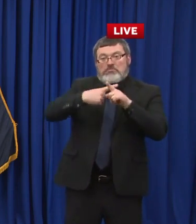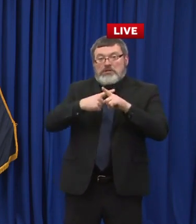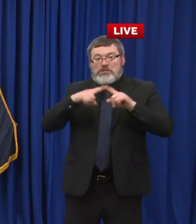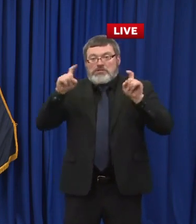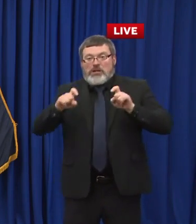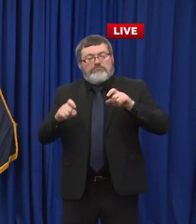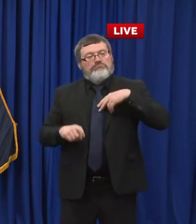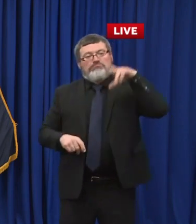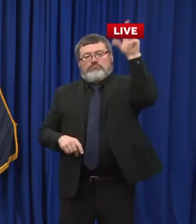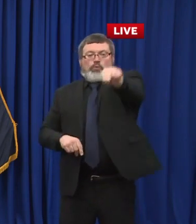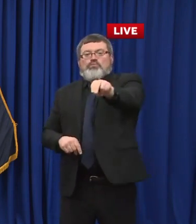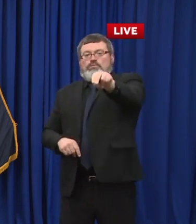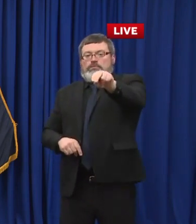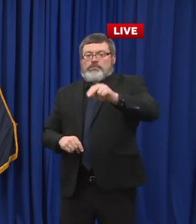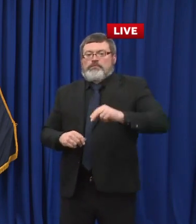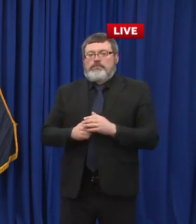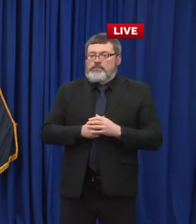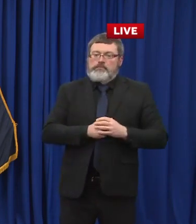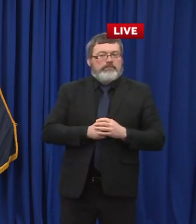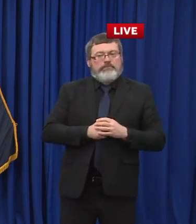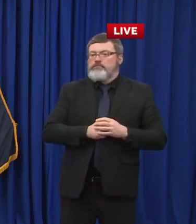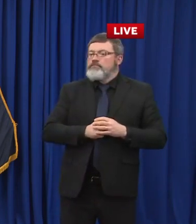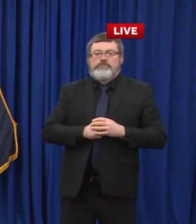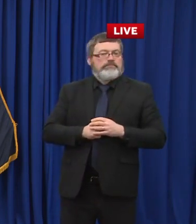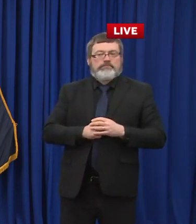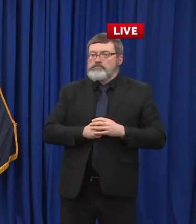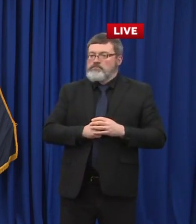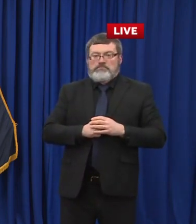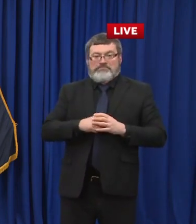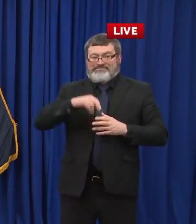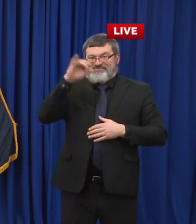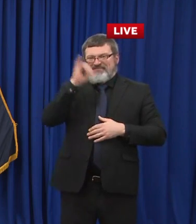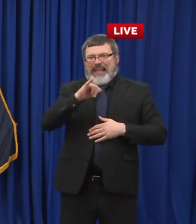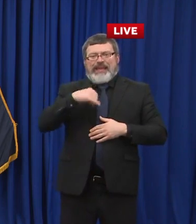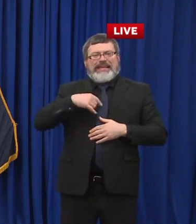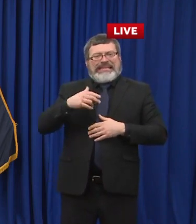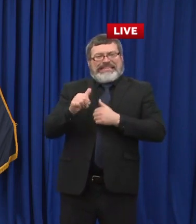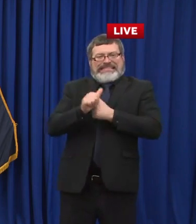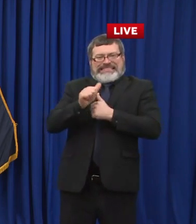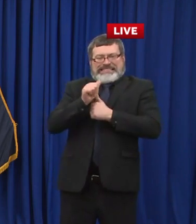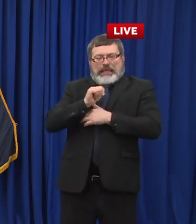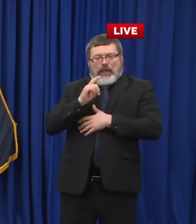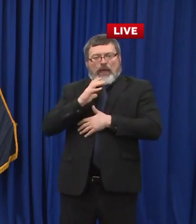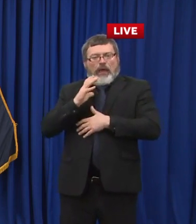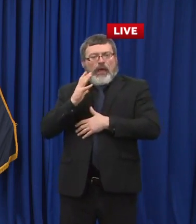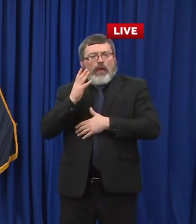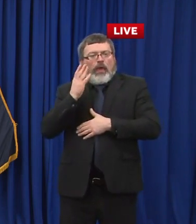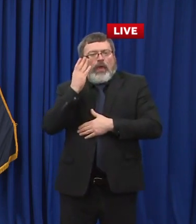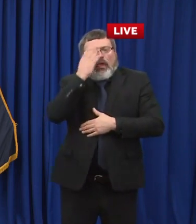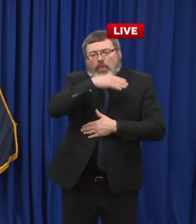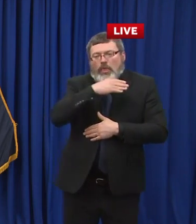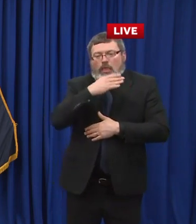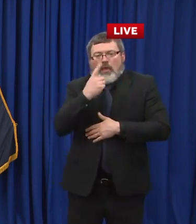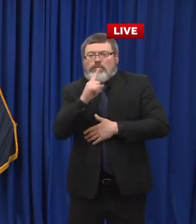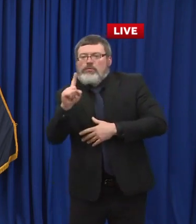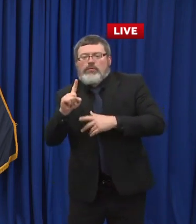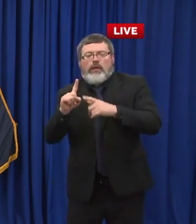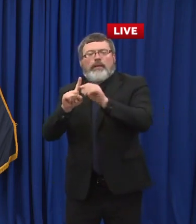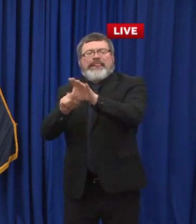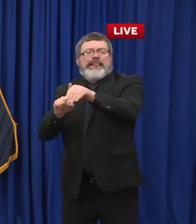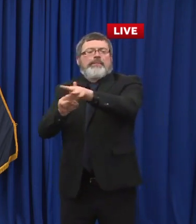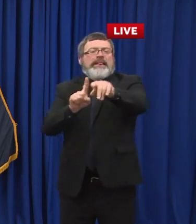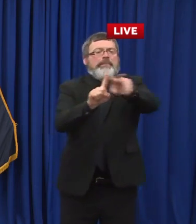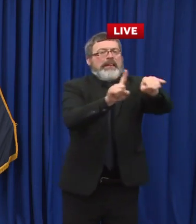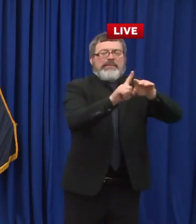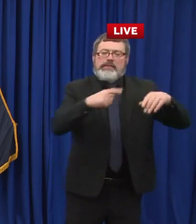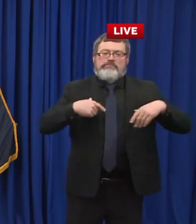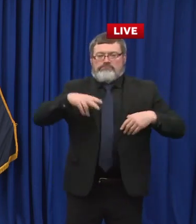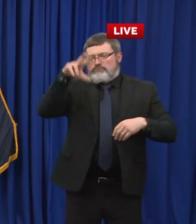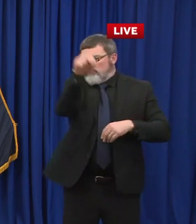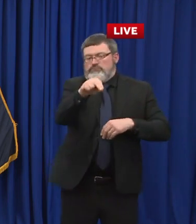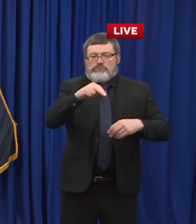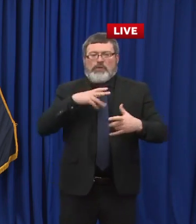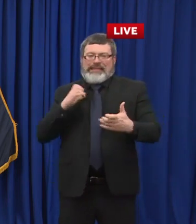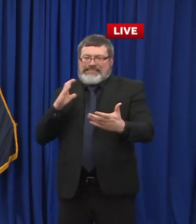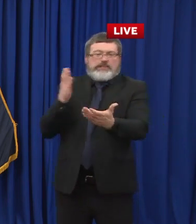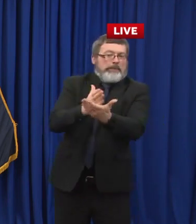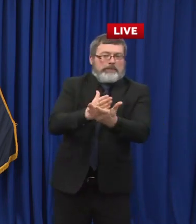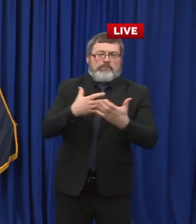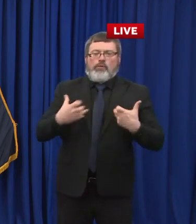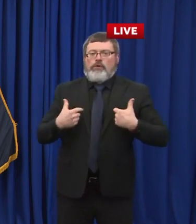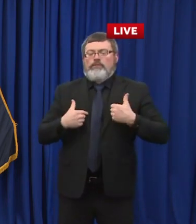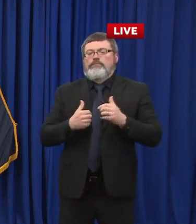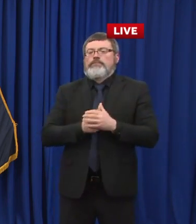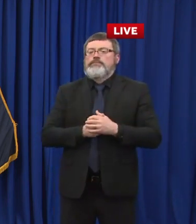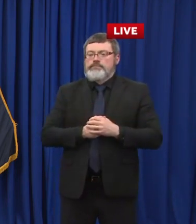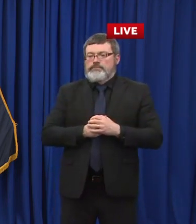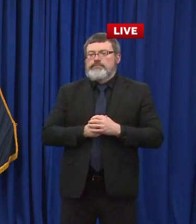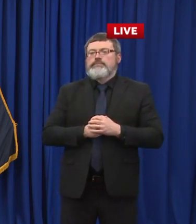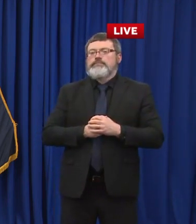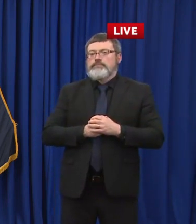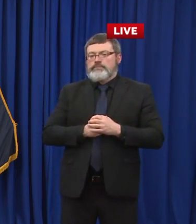BUT IF WE WERE TO START IMPLEMENTING A TEST OUT OF QUARANTINE OPTION, THE RISK OF MISSING SOMEBODY WITH COVID-19 AND SPREADING IT FURTHER WITHIN OUR COMMUNITIES INCREASES EVEN